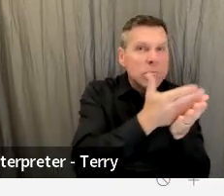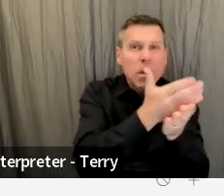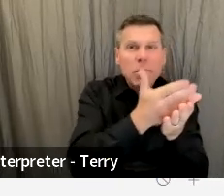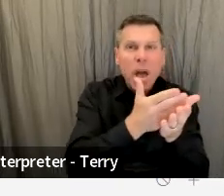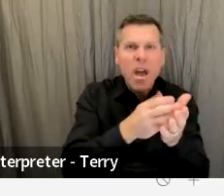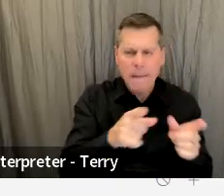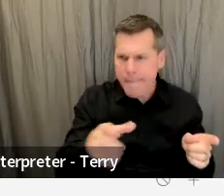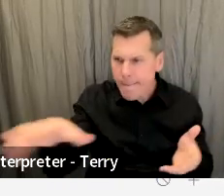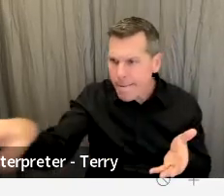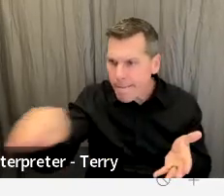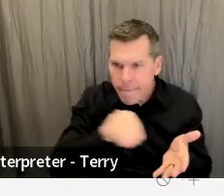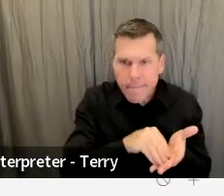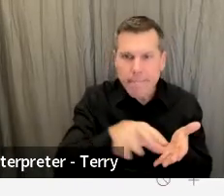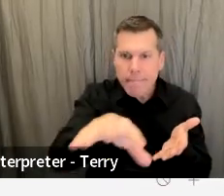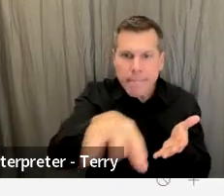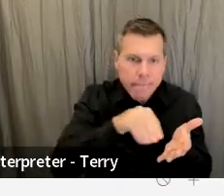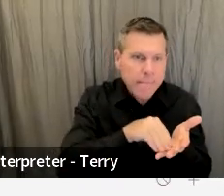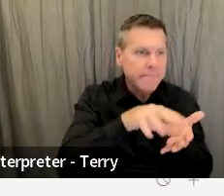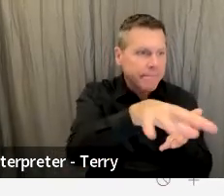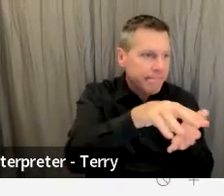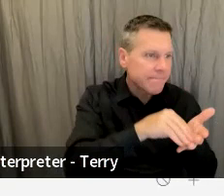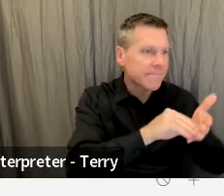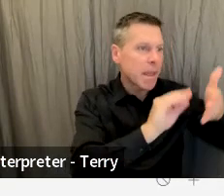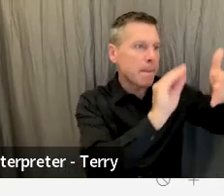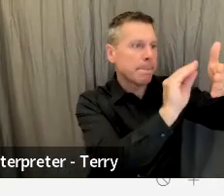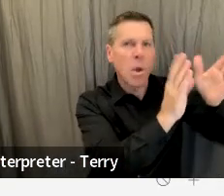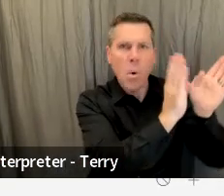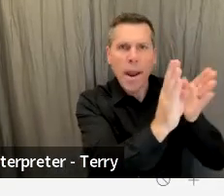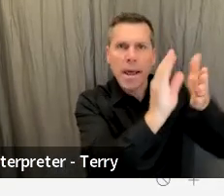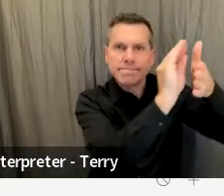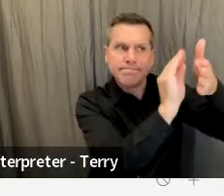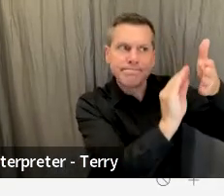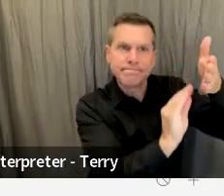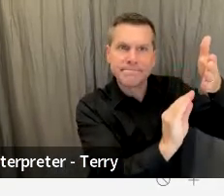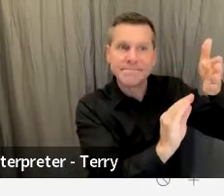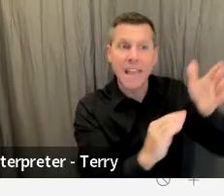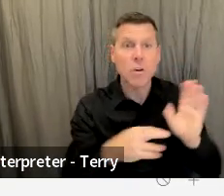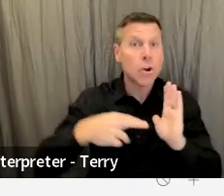there are four different modules here. I've got the reading writing